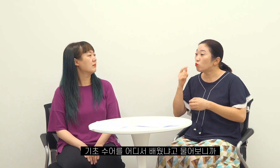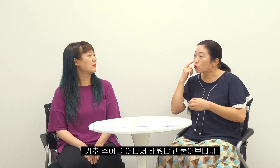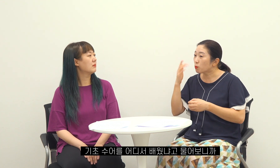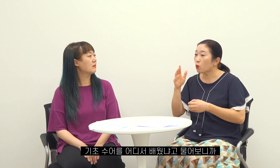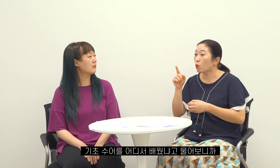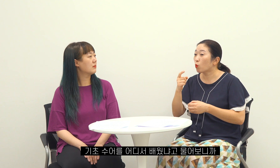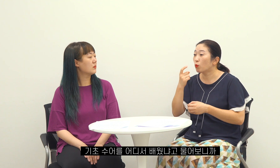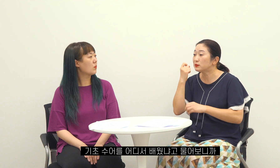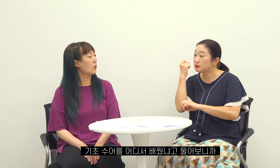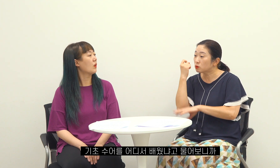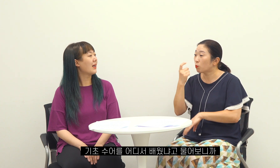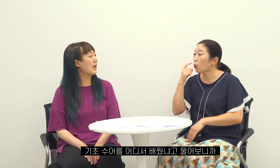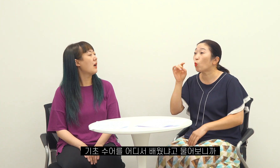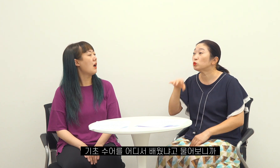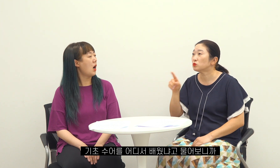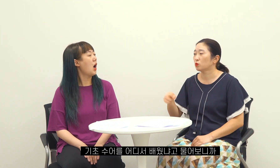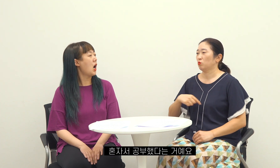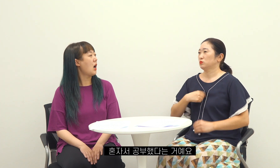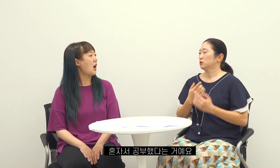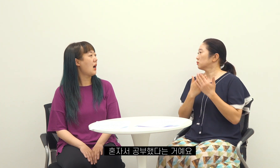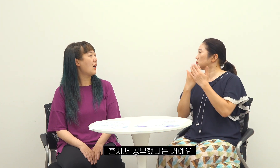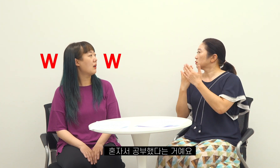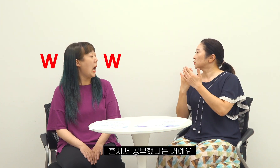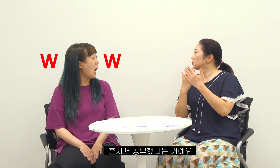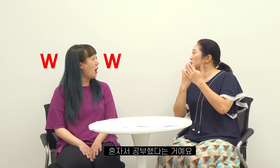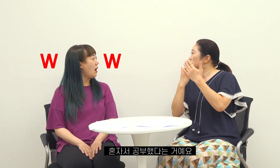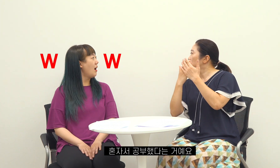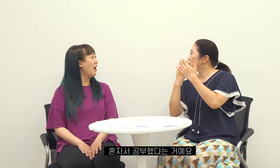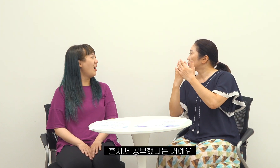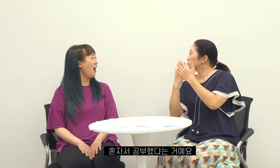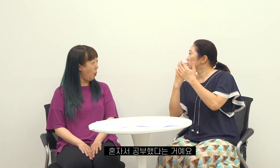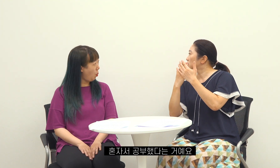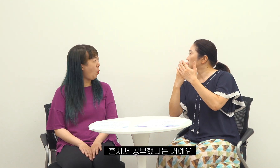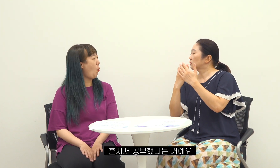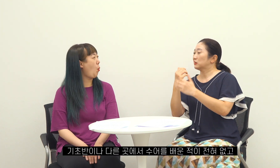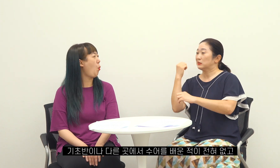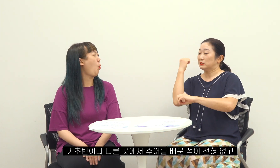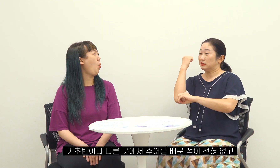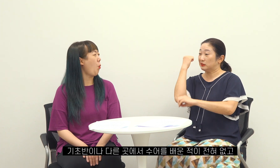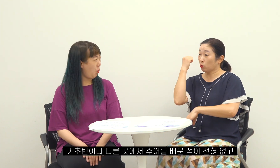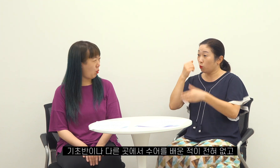he said he studied it by himself. He said that he never learned sign language in the basic class or anywhere else,